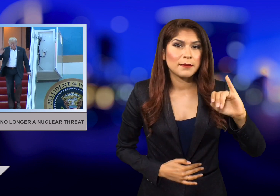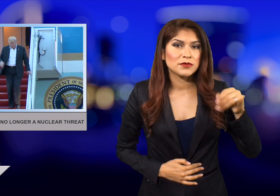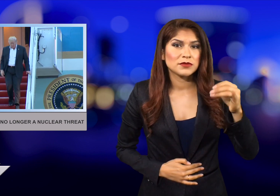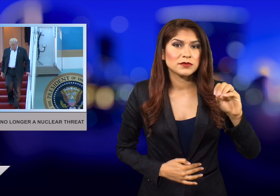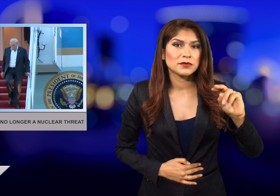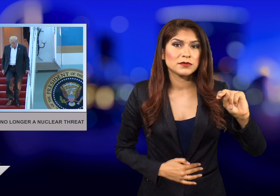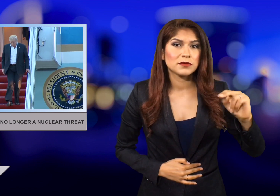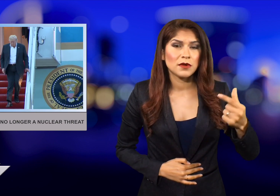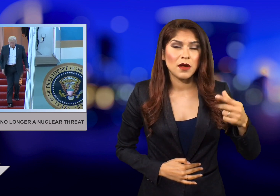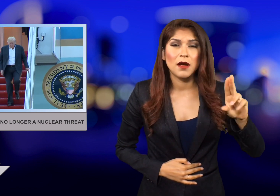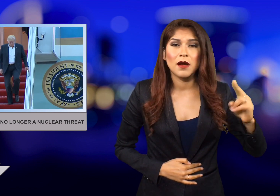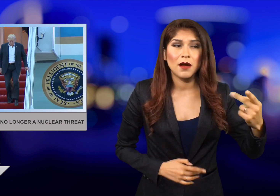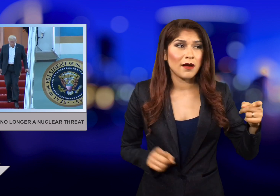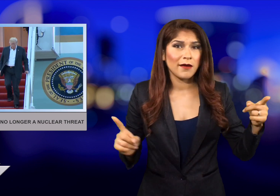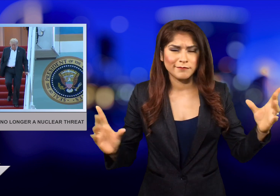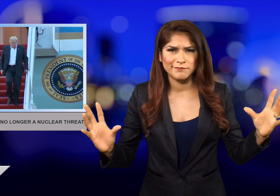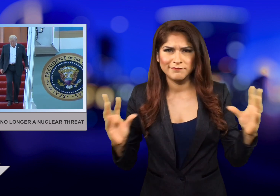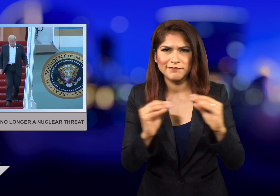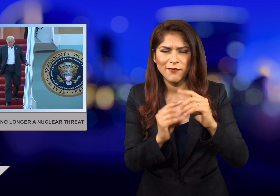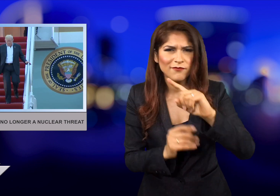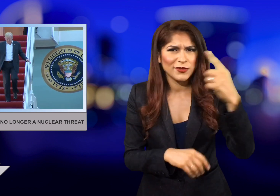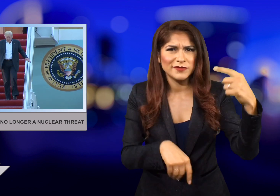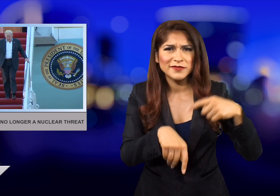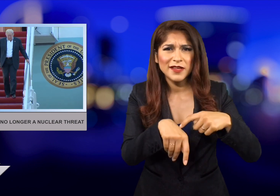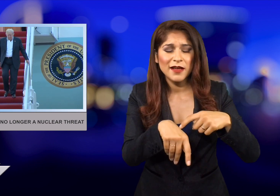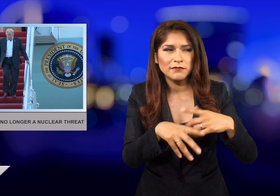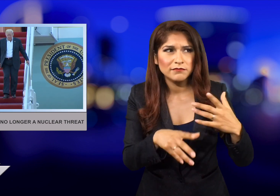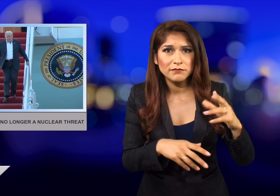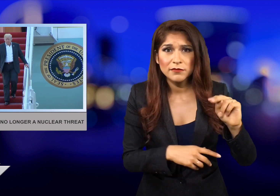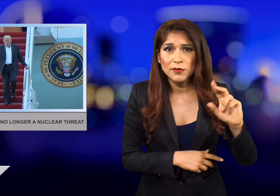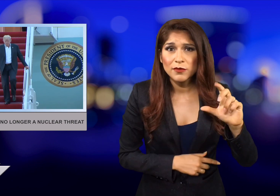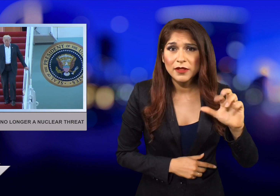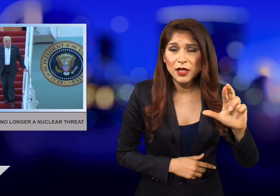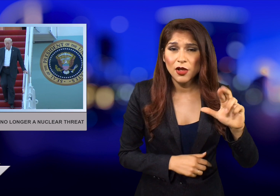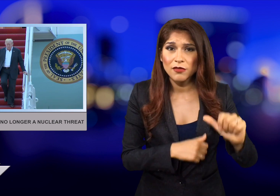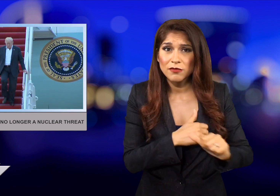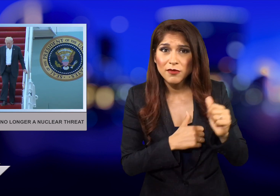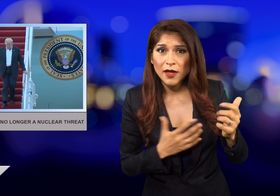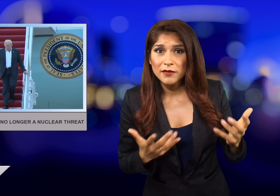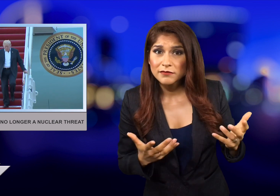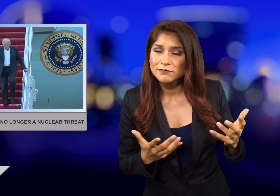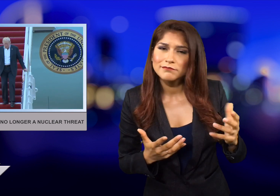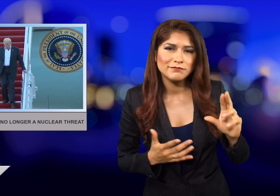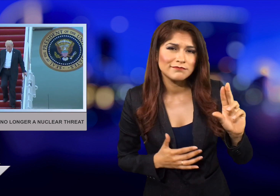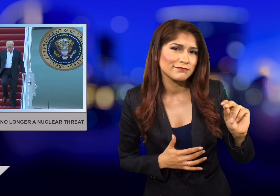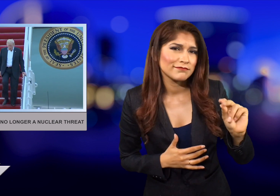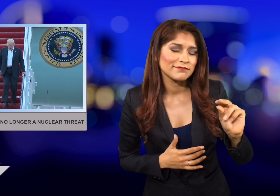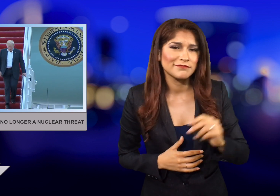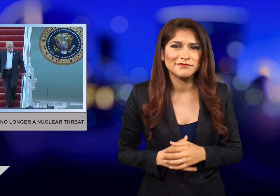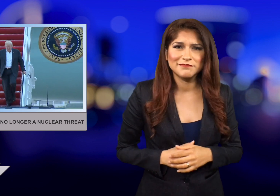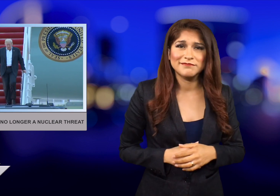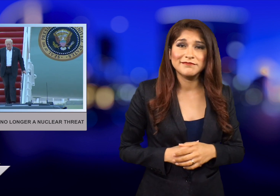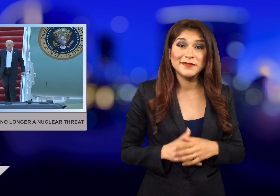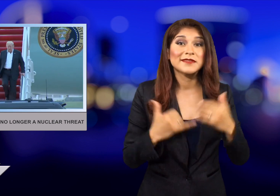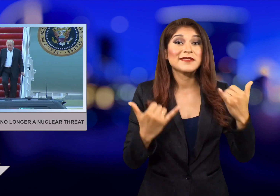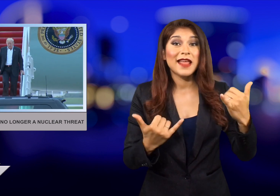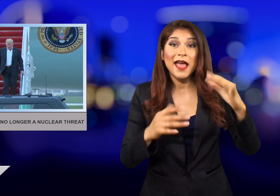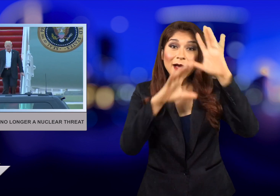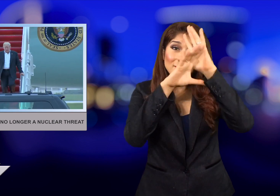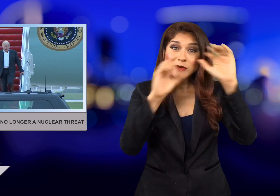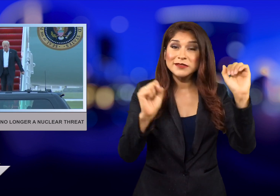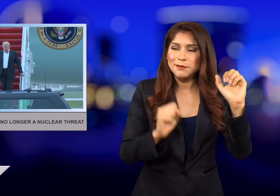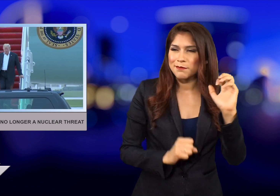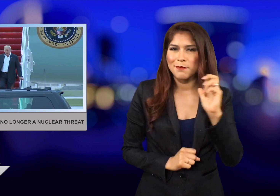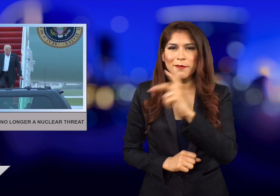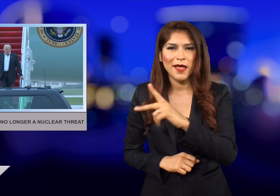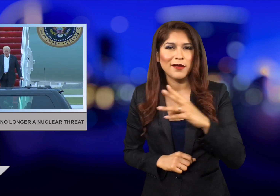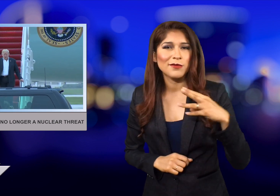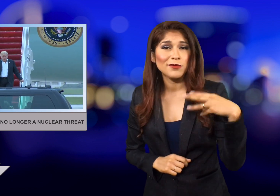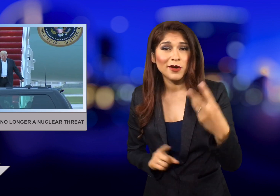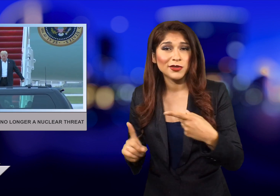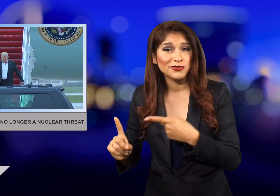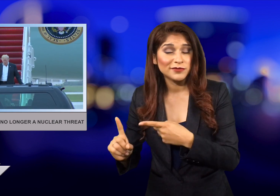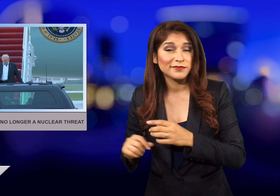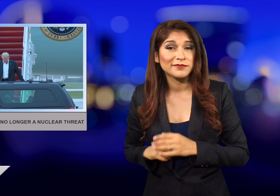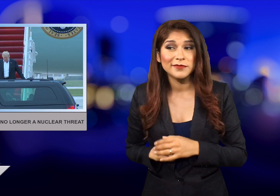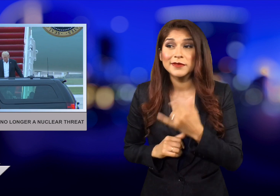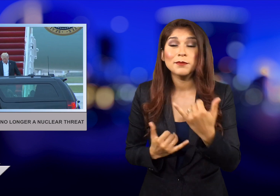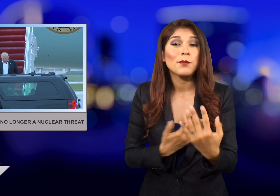leader Kim Jong Un and he is assuring Americans that North Korea is no longer a nuclear threat.